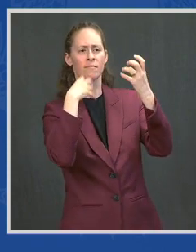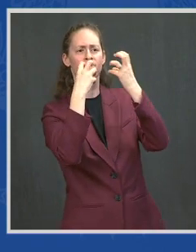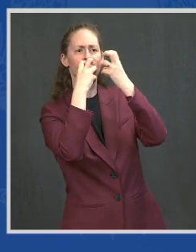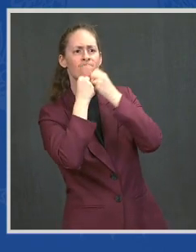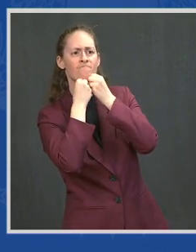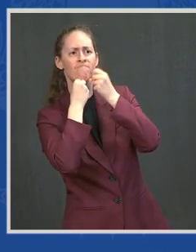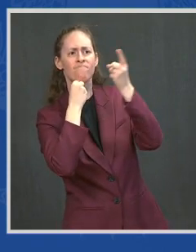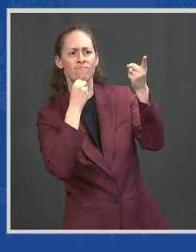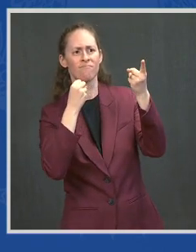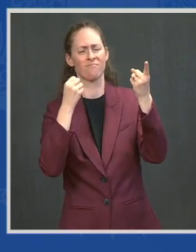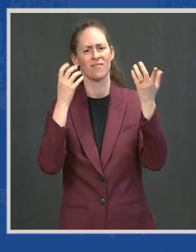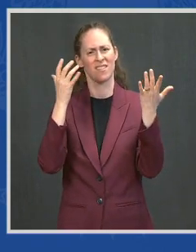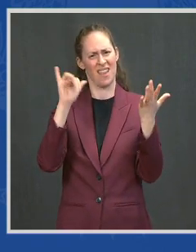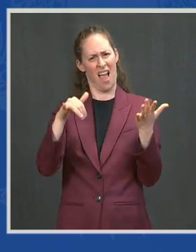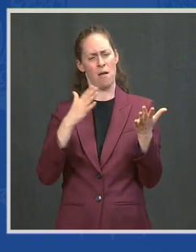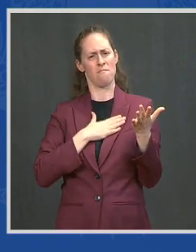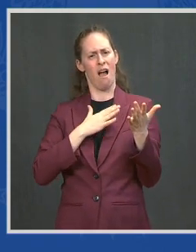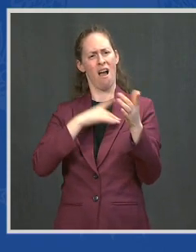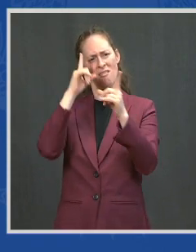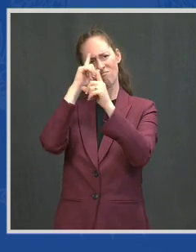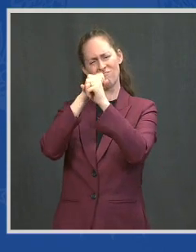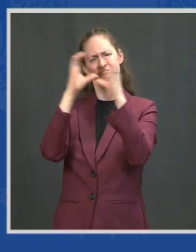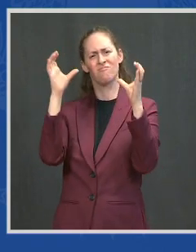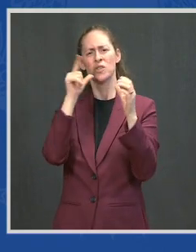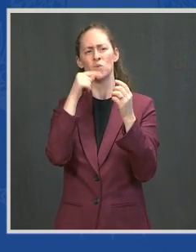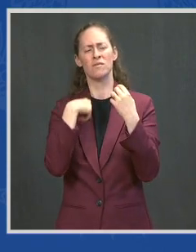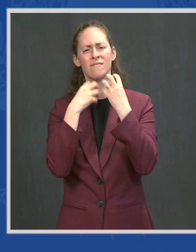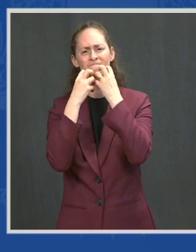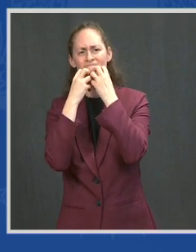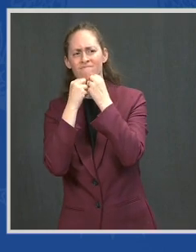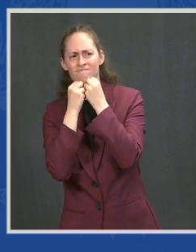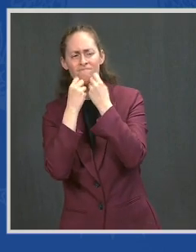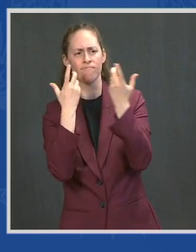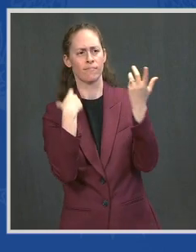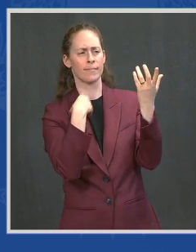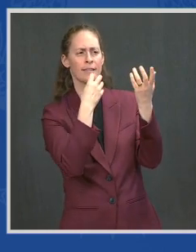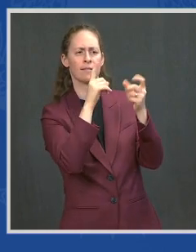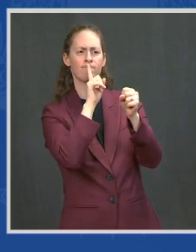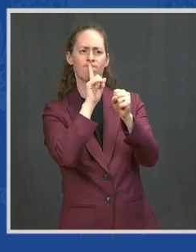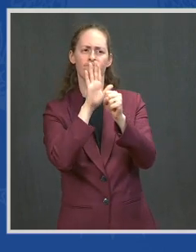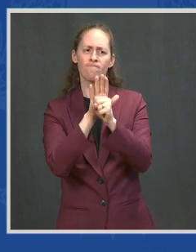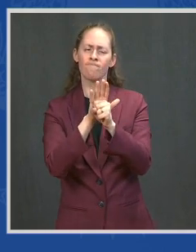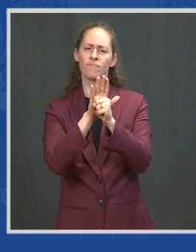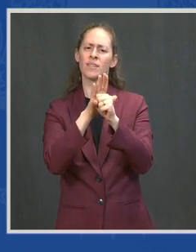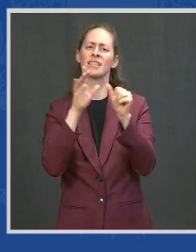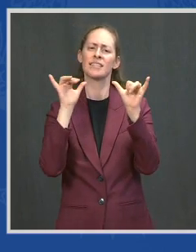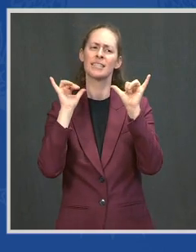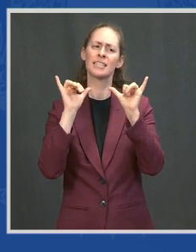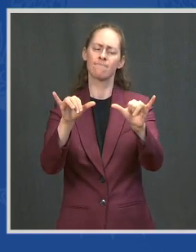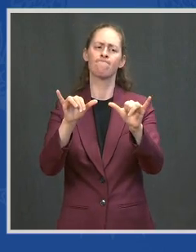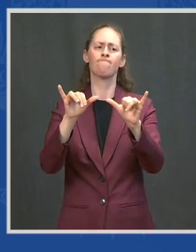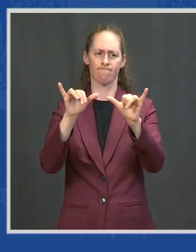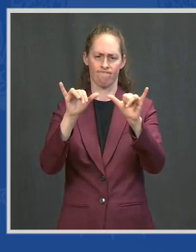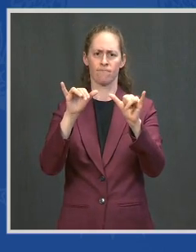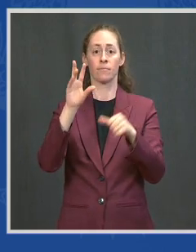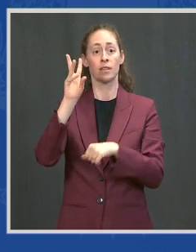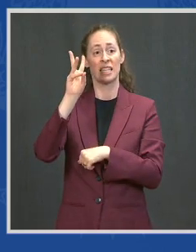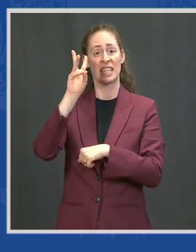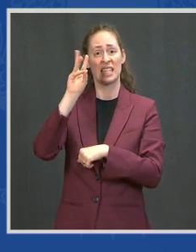We've already committed to work to send 60 million doses of AstraZeneca vaccine to other countries starting this month and into June.